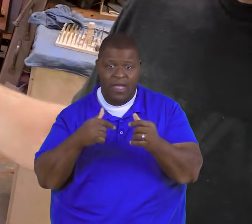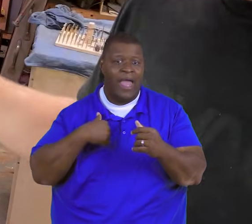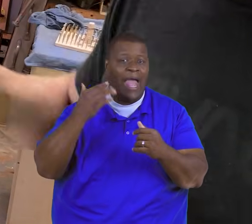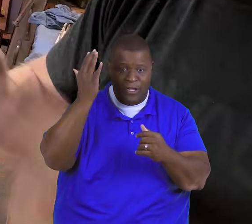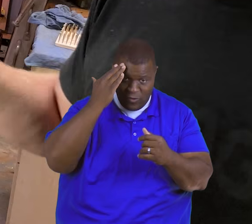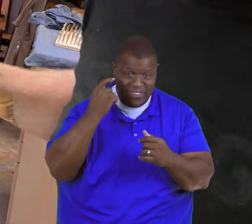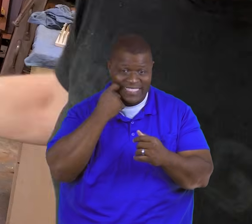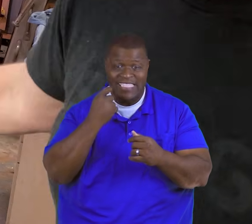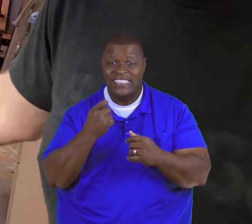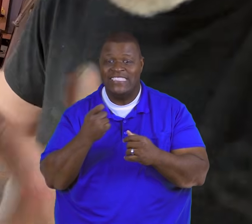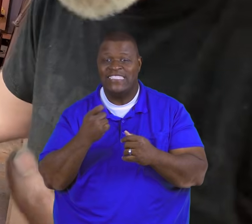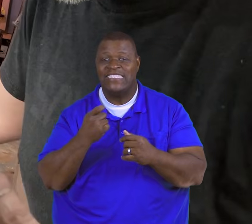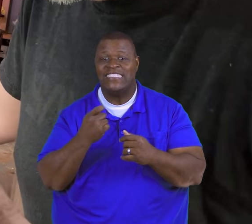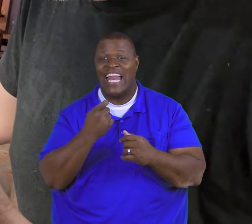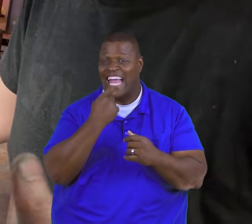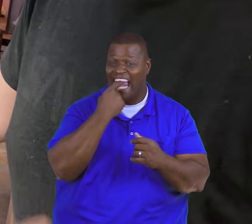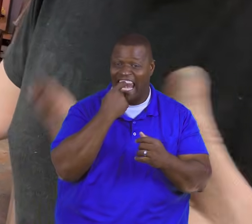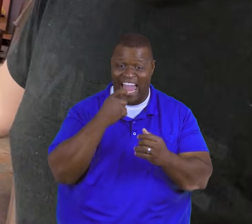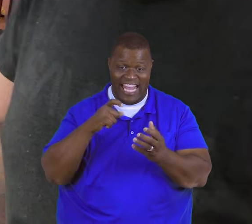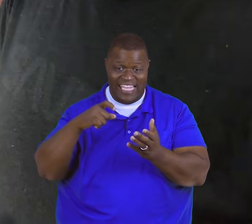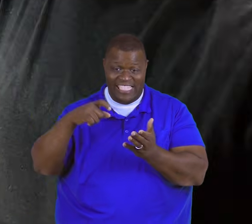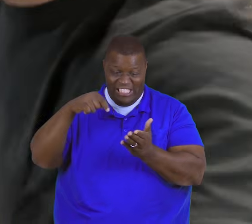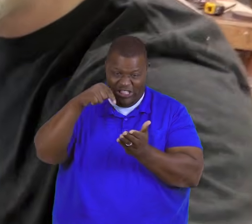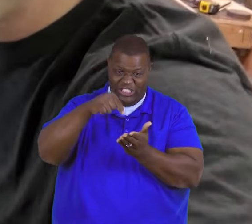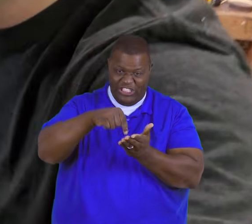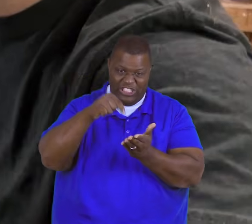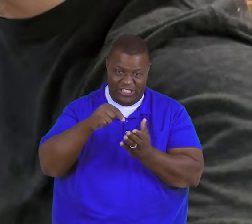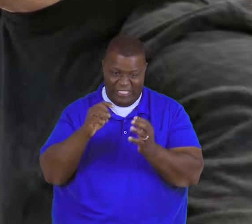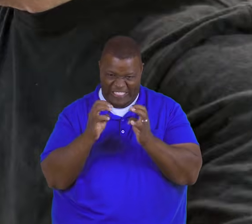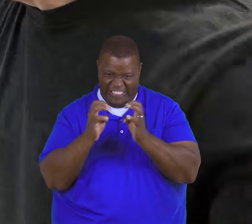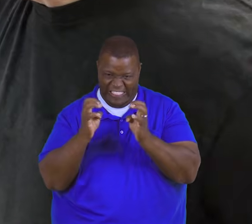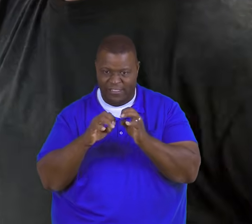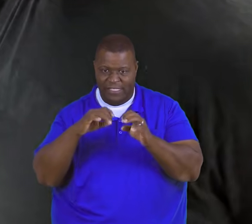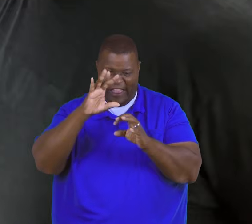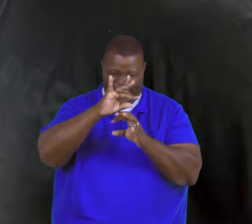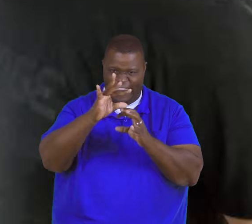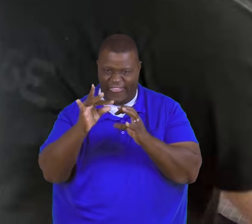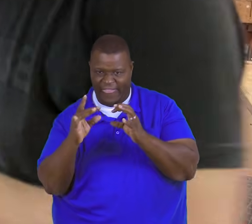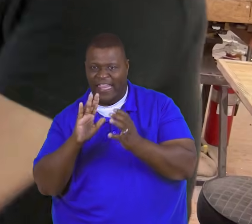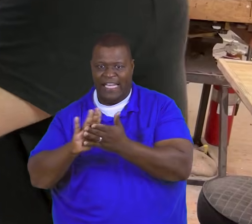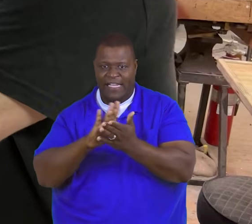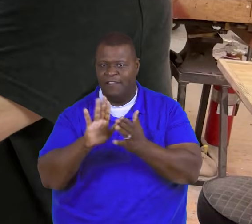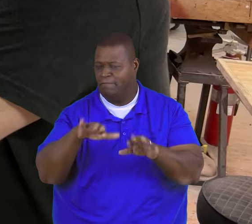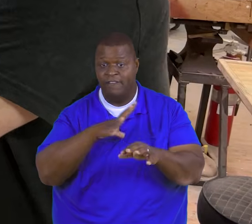I gotta take all this apart and clean it all again and I will after this video. Thank you guys for joining me for this adventure.